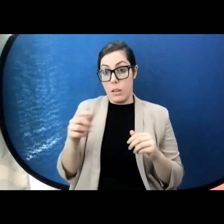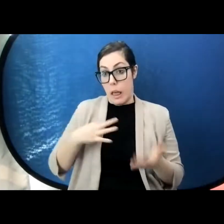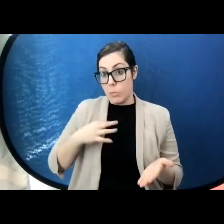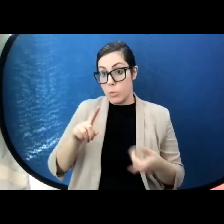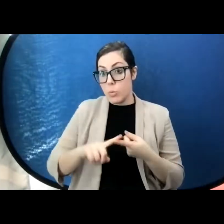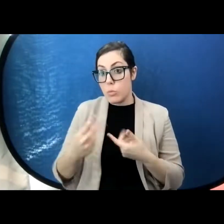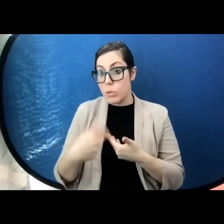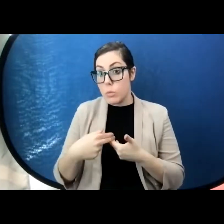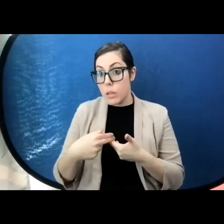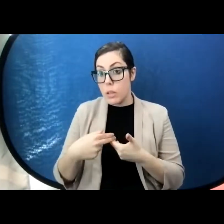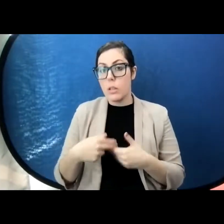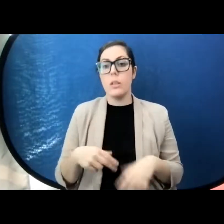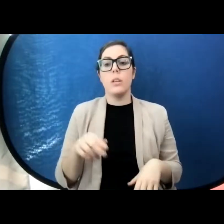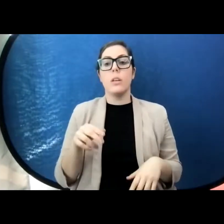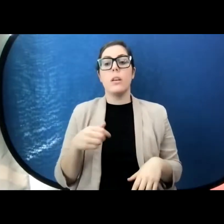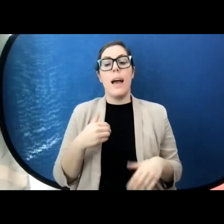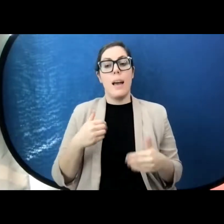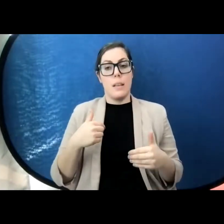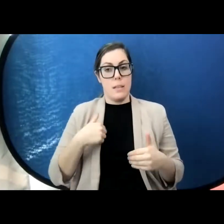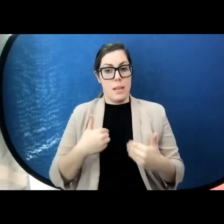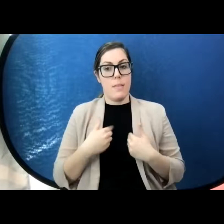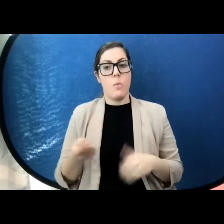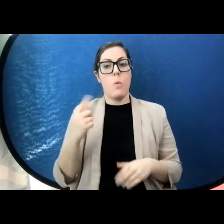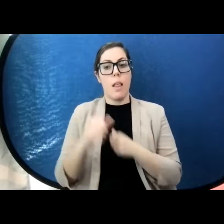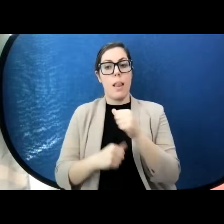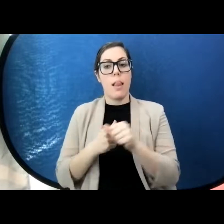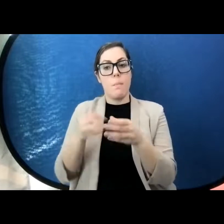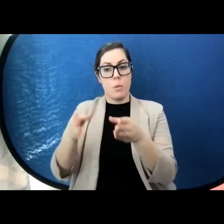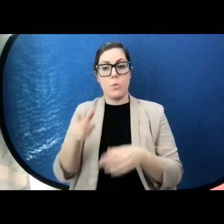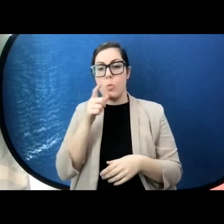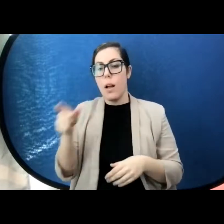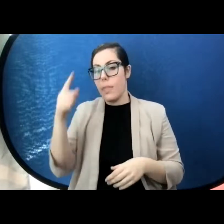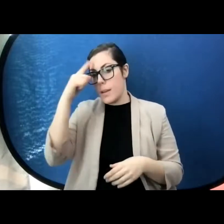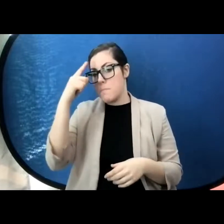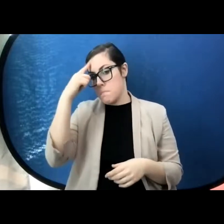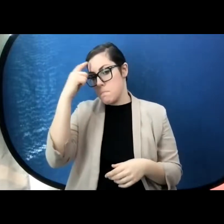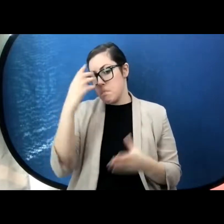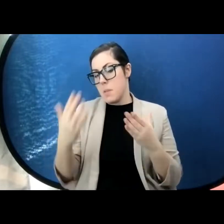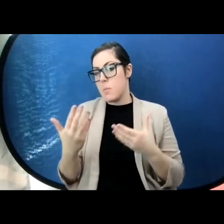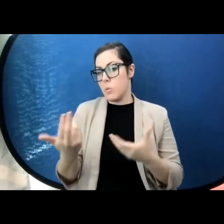also have one alum who I think might want to participate as a guest speaker, but she was a